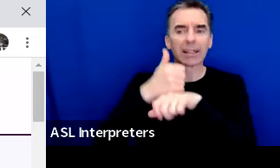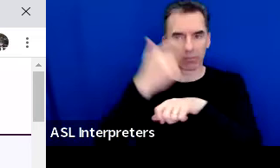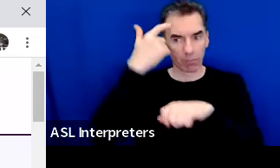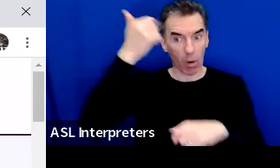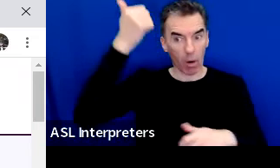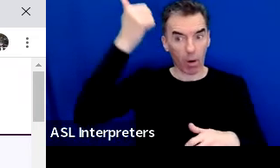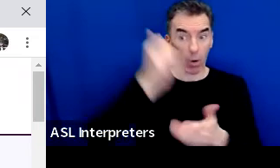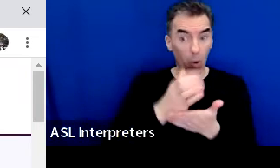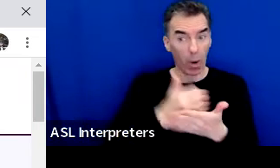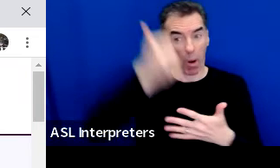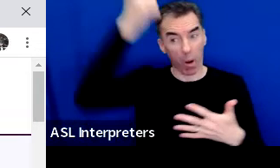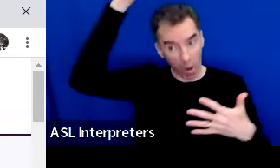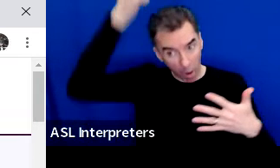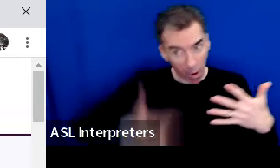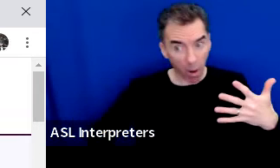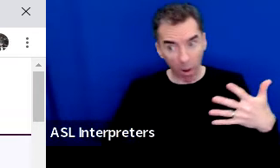instead of one problem for the whole, for the whole section.